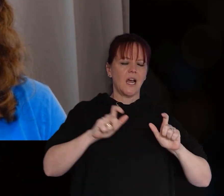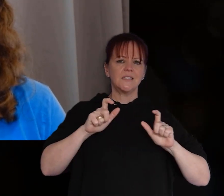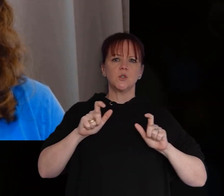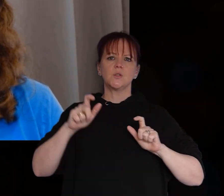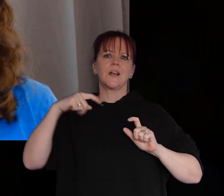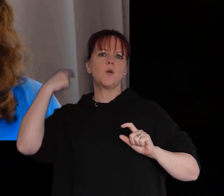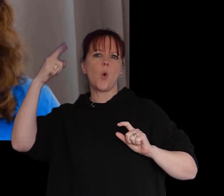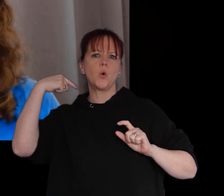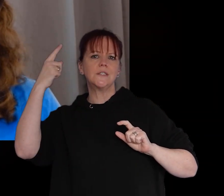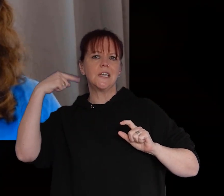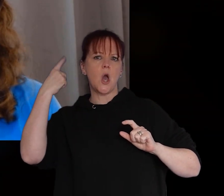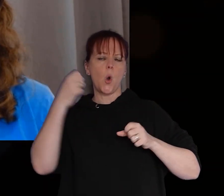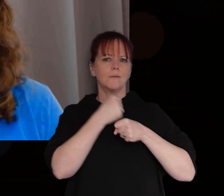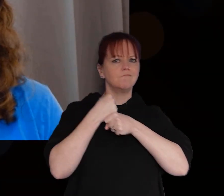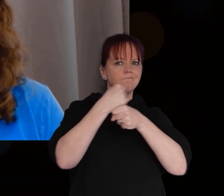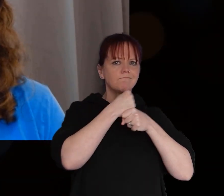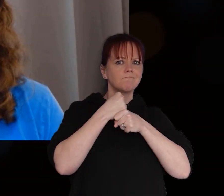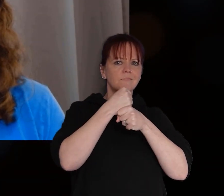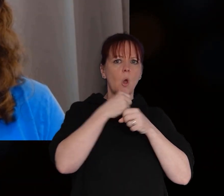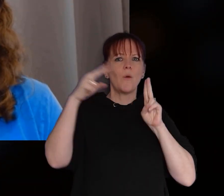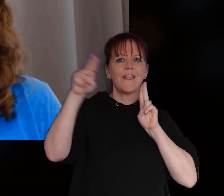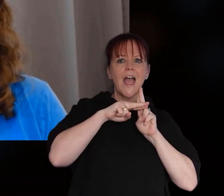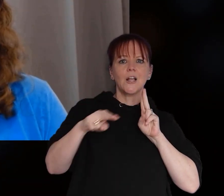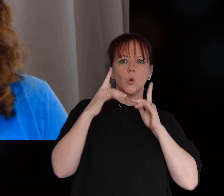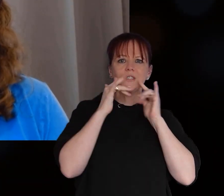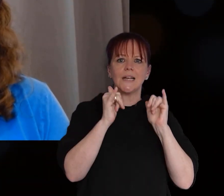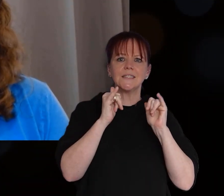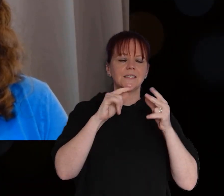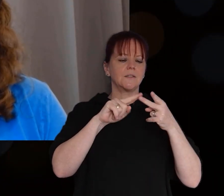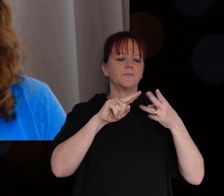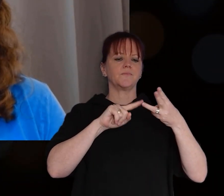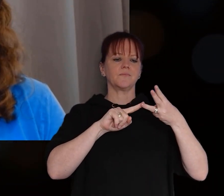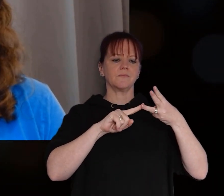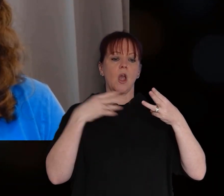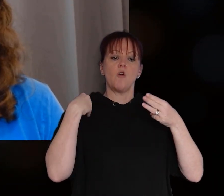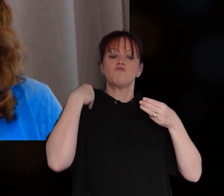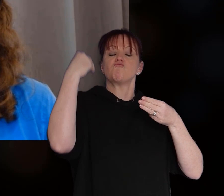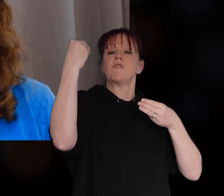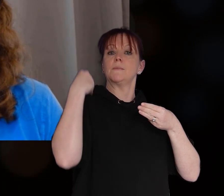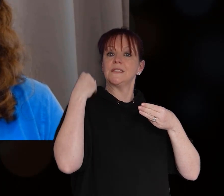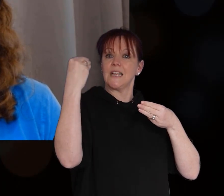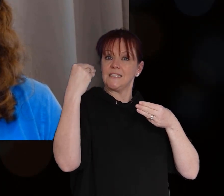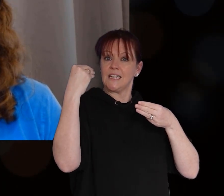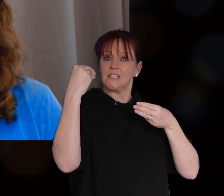in Gameplay Videos with EchoTest", "Representation of Invisible Disability: